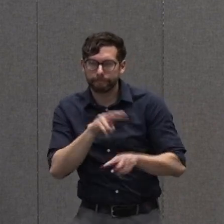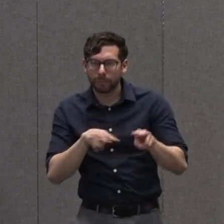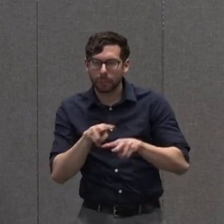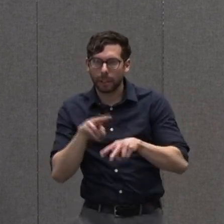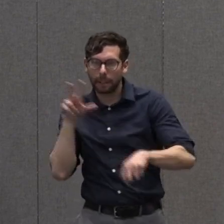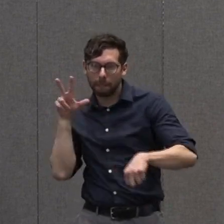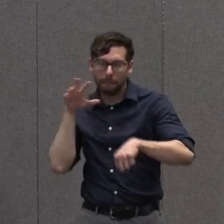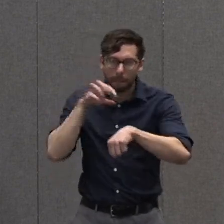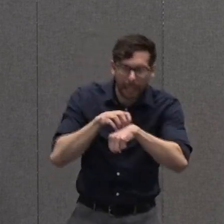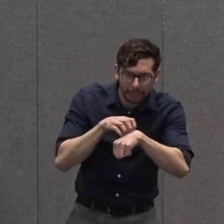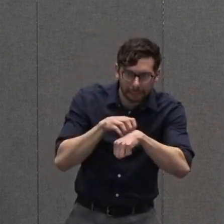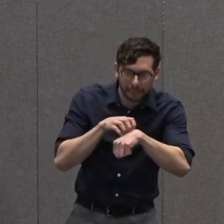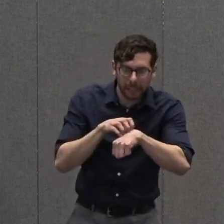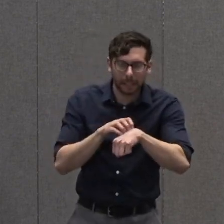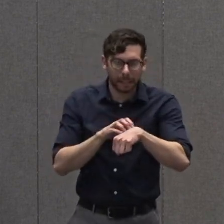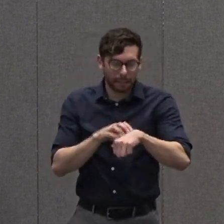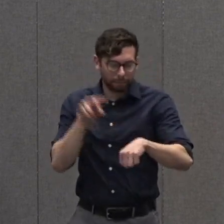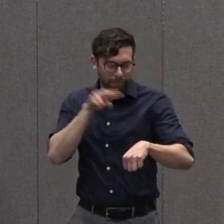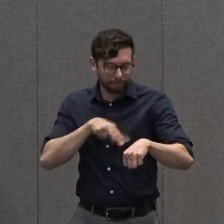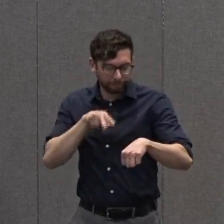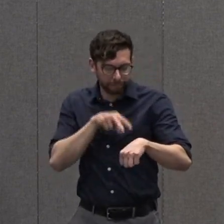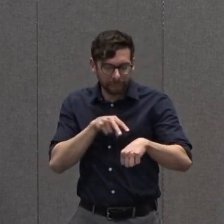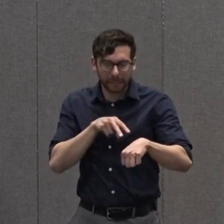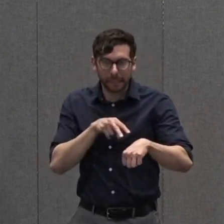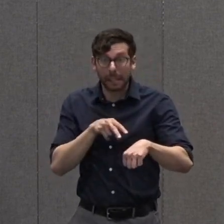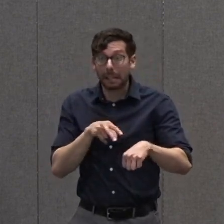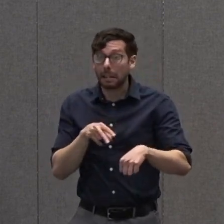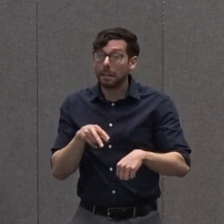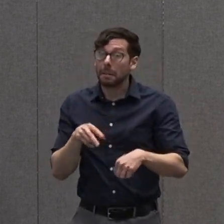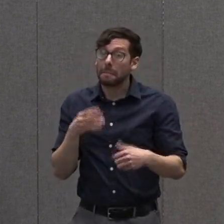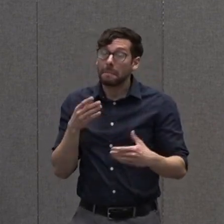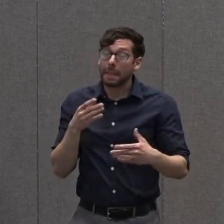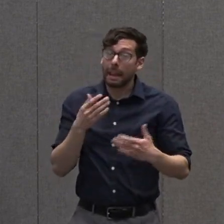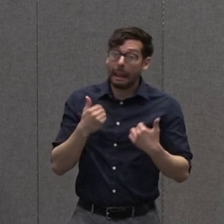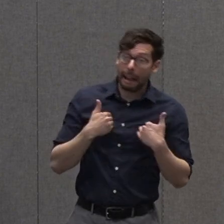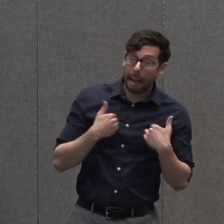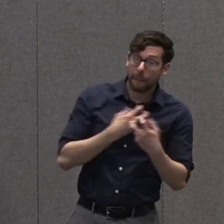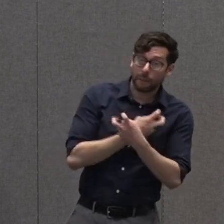by the fang marks, and potential swelling, right off the bat.